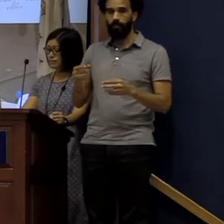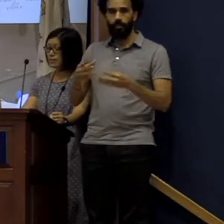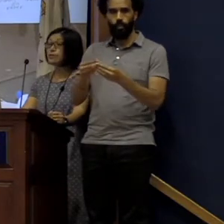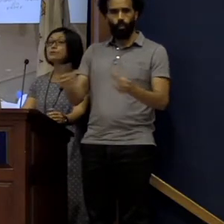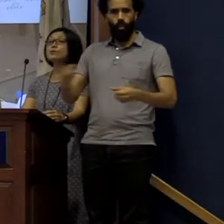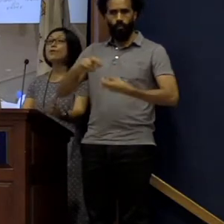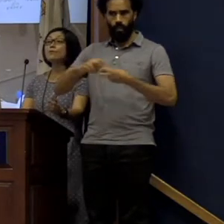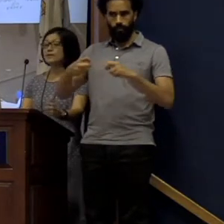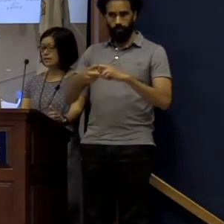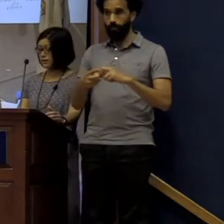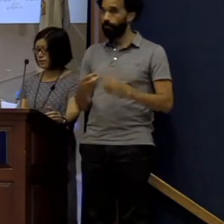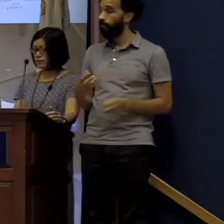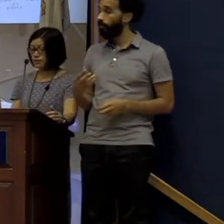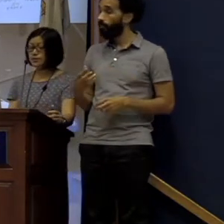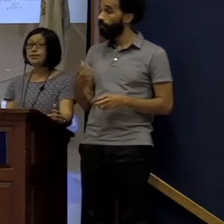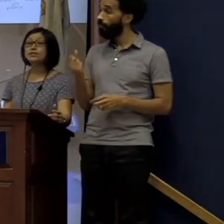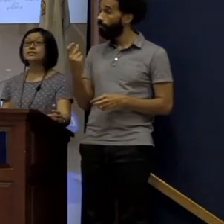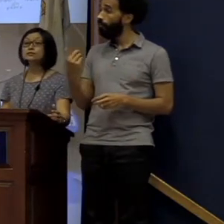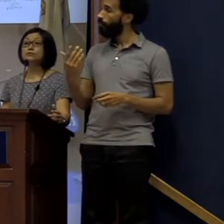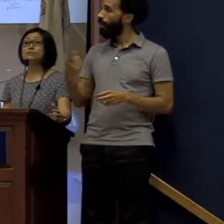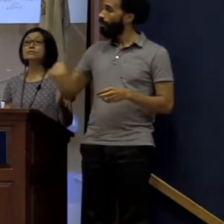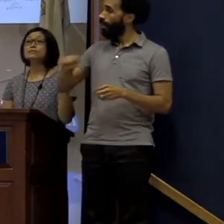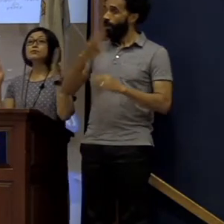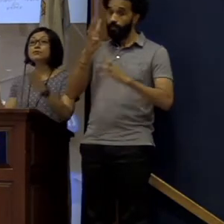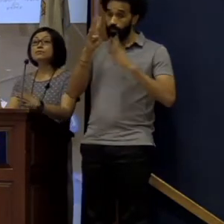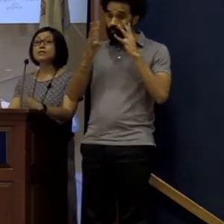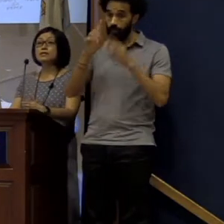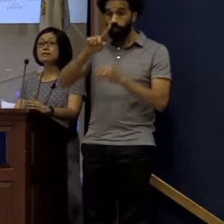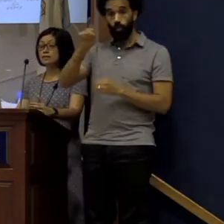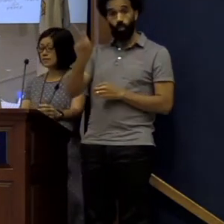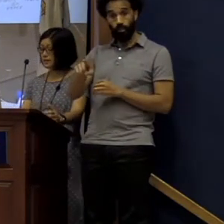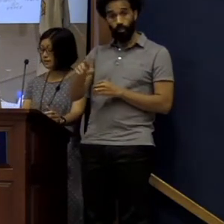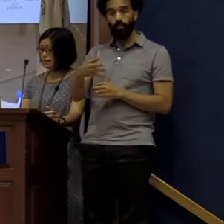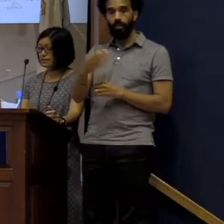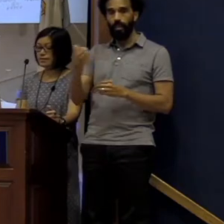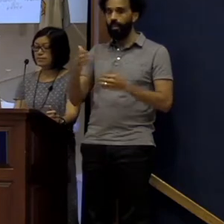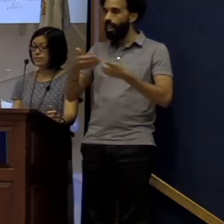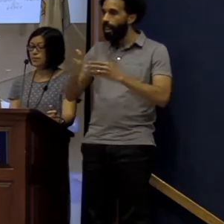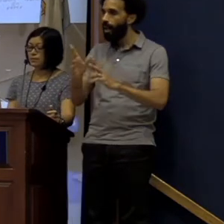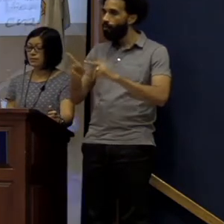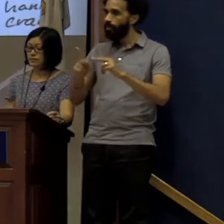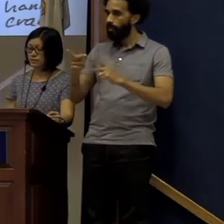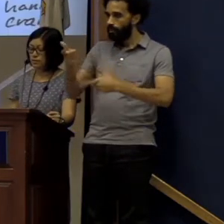There were also open-ended questions this group zoomed in on the data that came from the open-ended questions